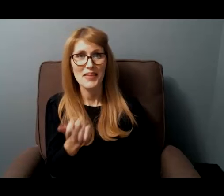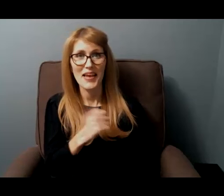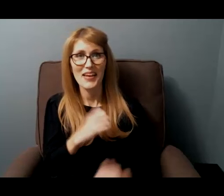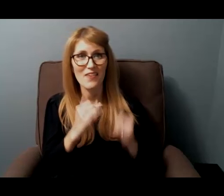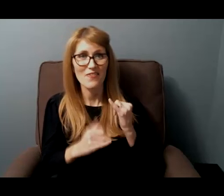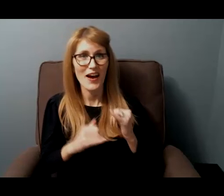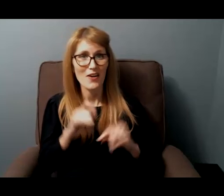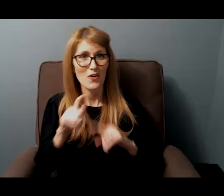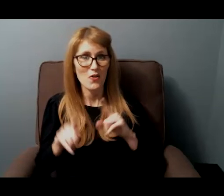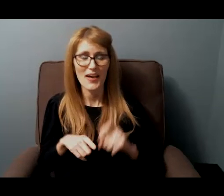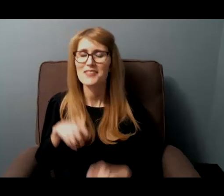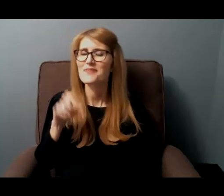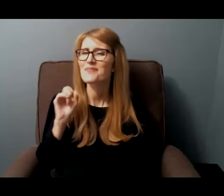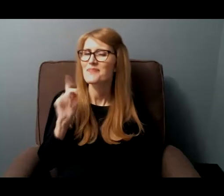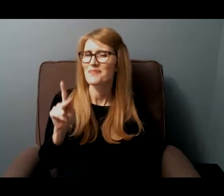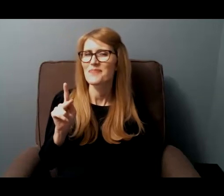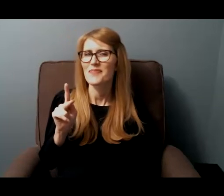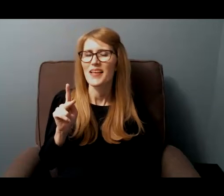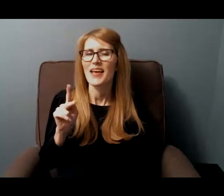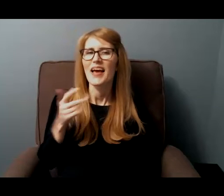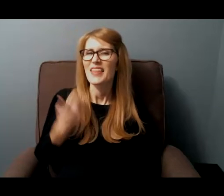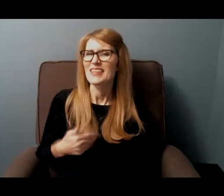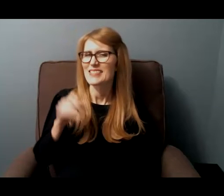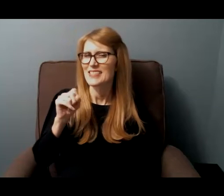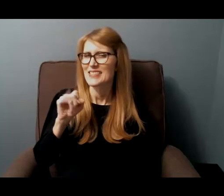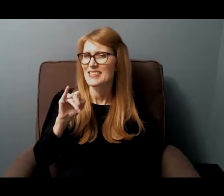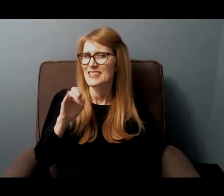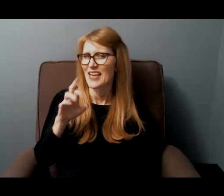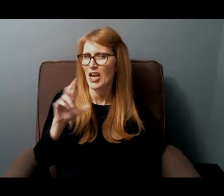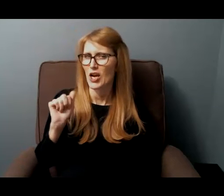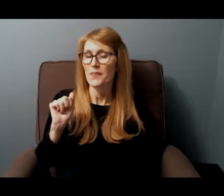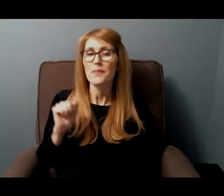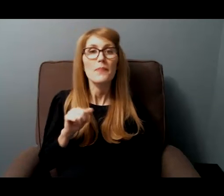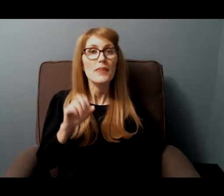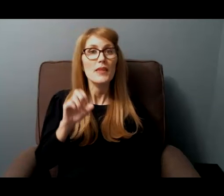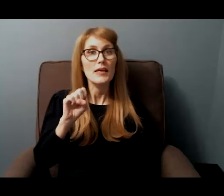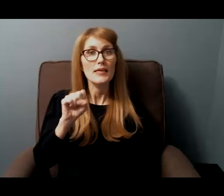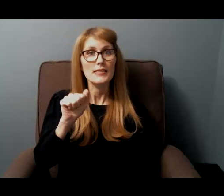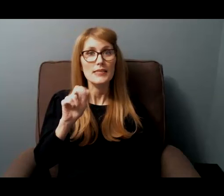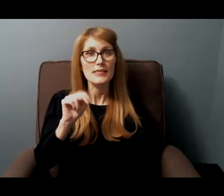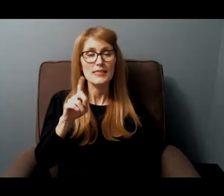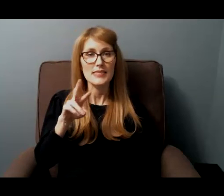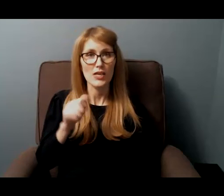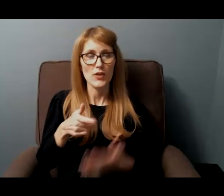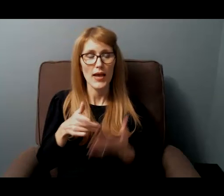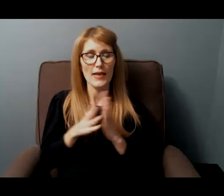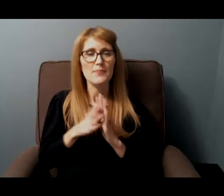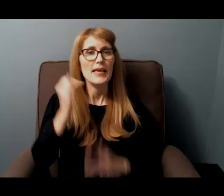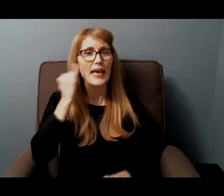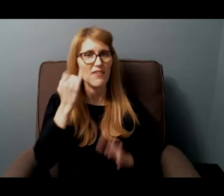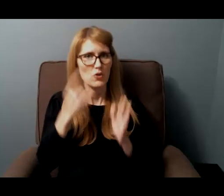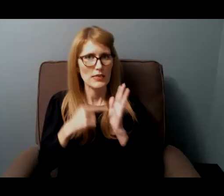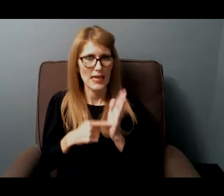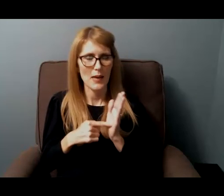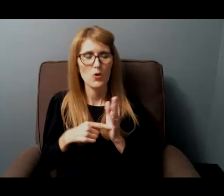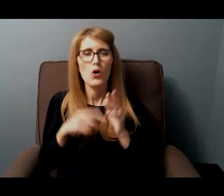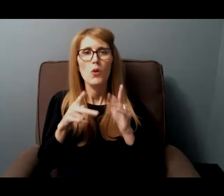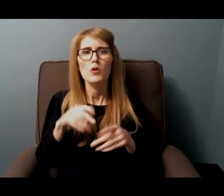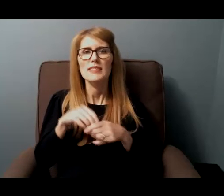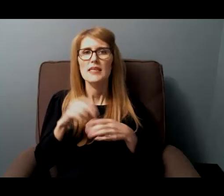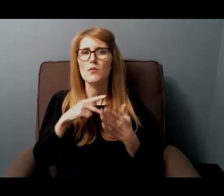right. This is Ciara speaking. So Sandra asked: Say a person is in the Ticket to Work program.